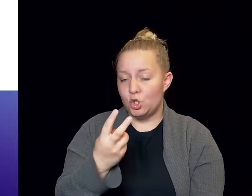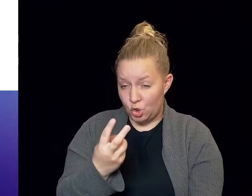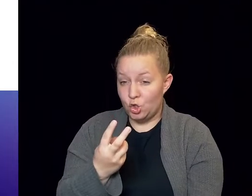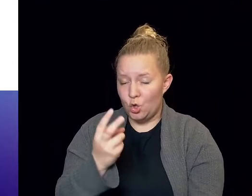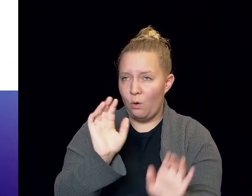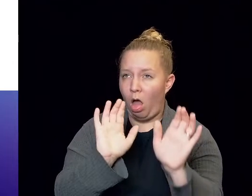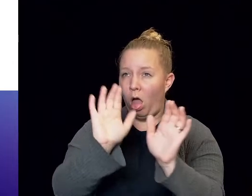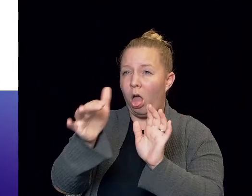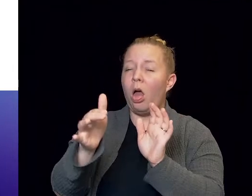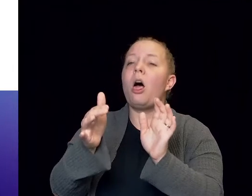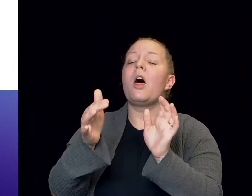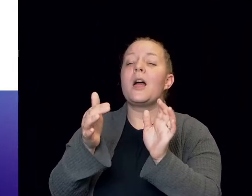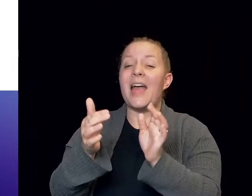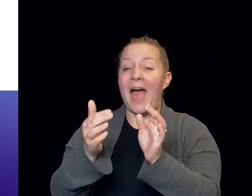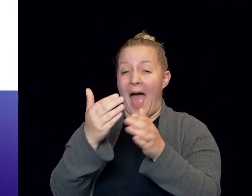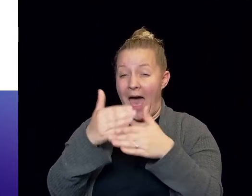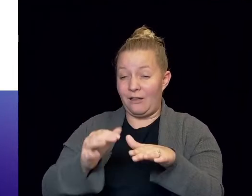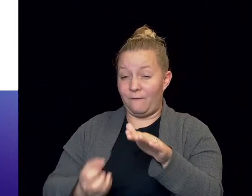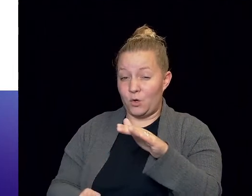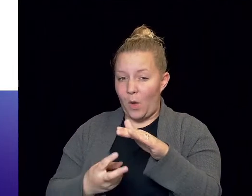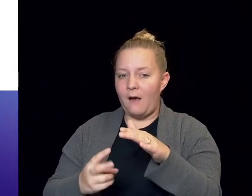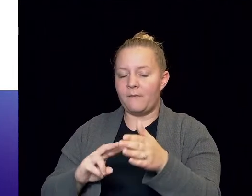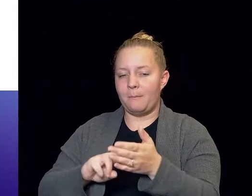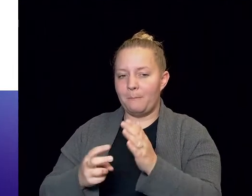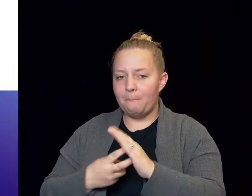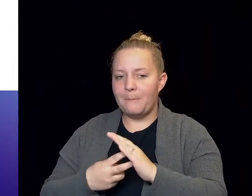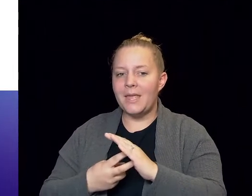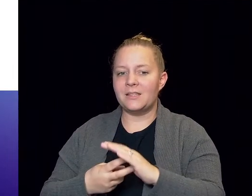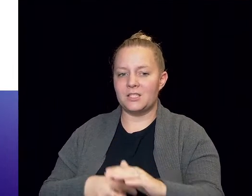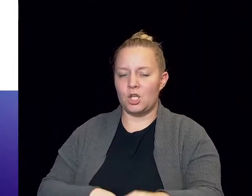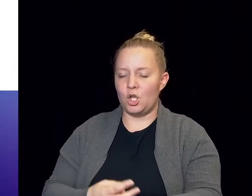number 2 goes into both the numerator and the denominator so I'm going to simplify this out to 1/6